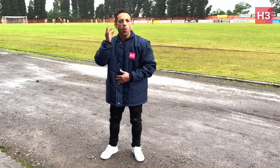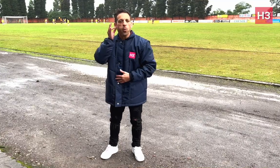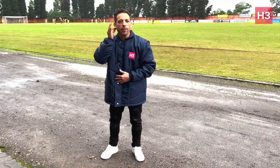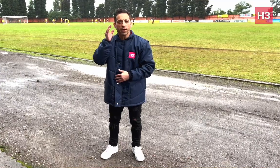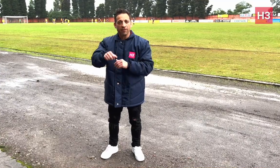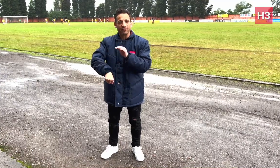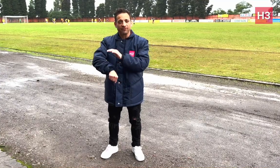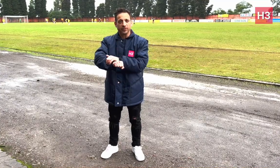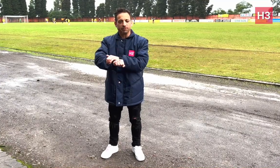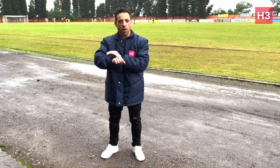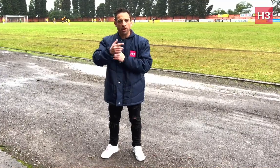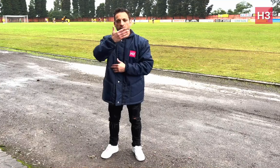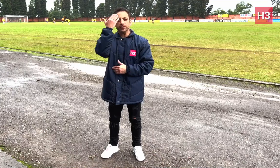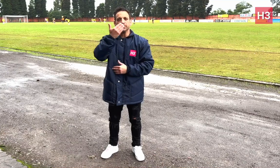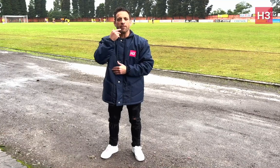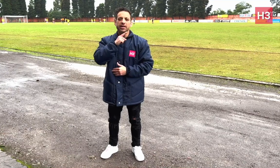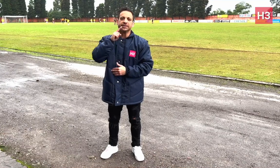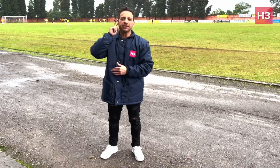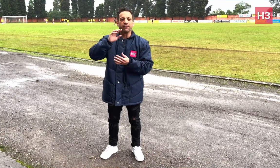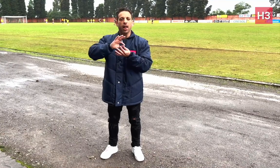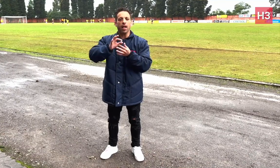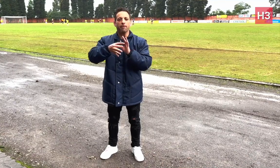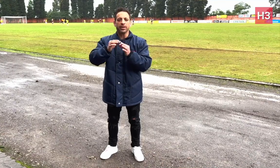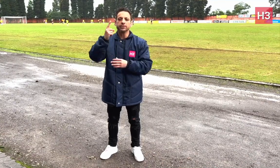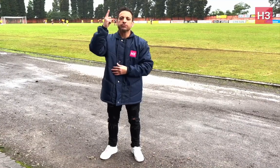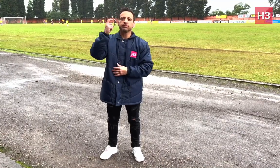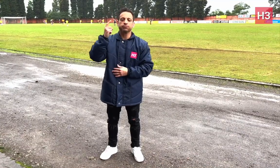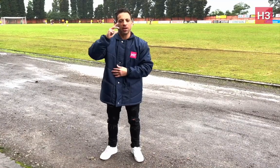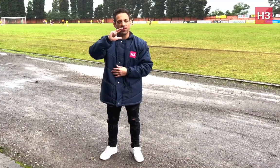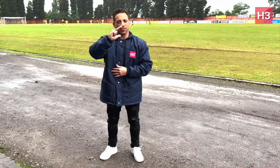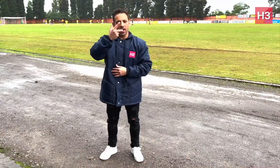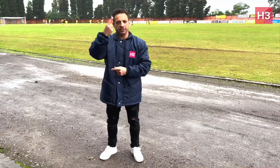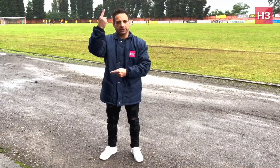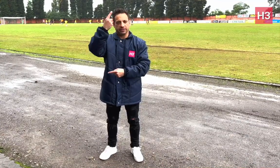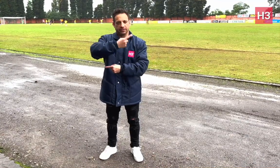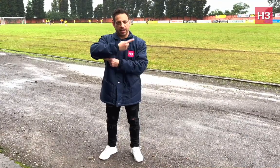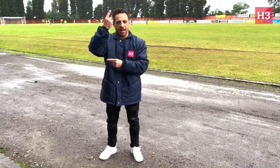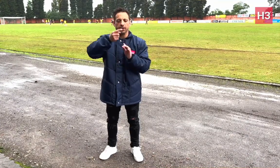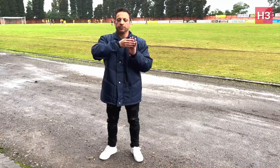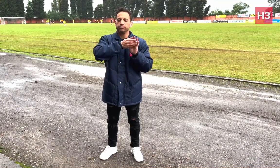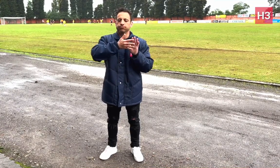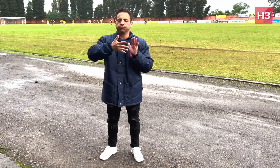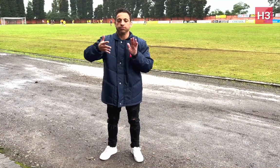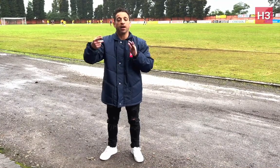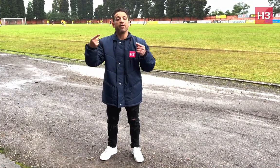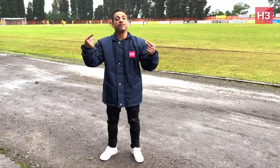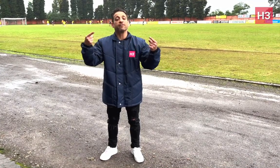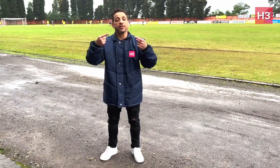The women’s Deaflympics Football teams representing five countries are competing in Brazil.